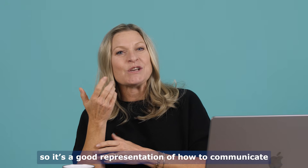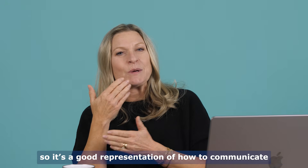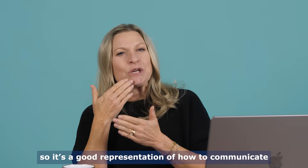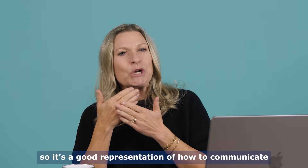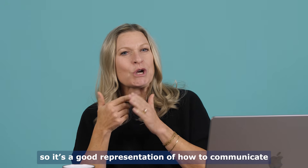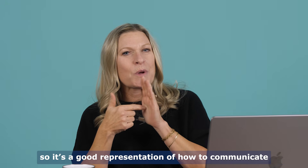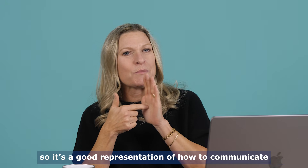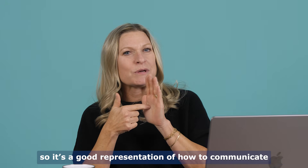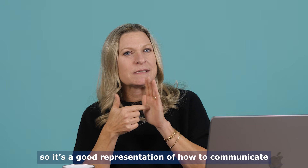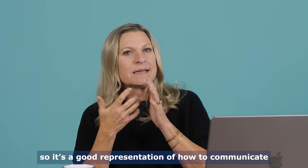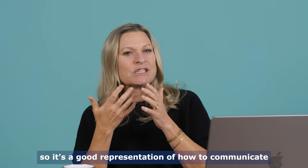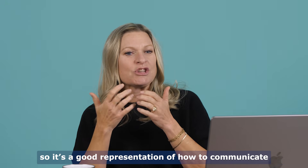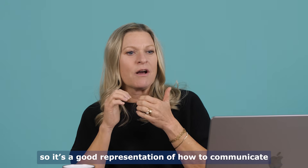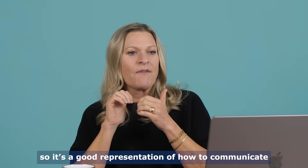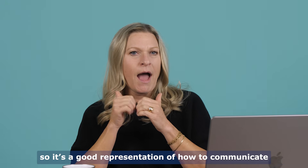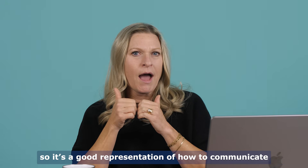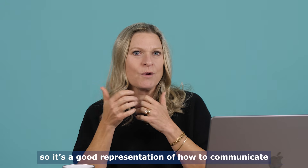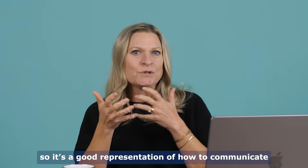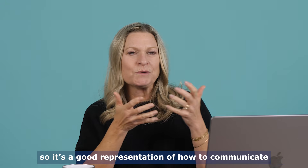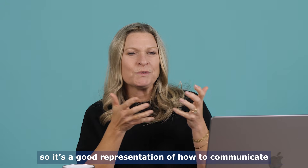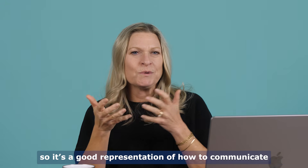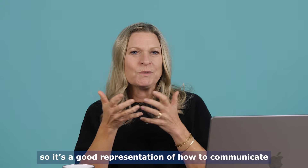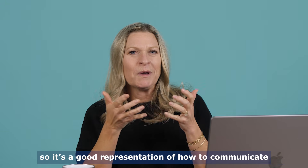so it’s a good representation of how to communicate